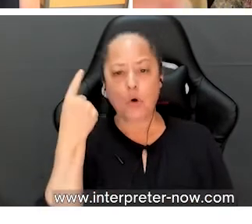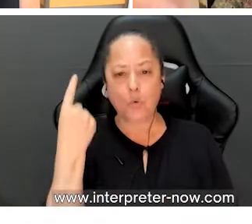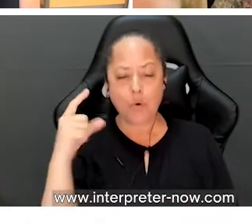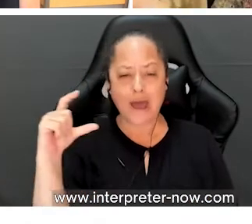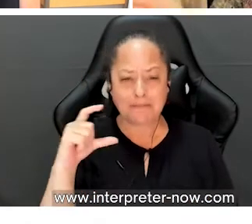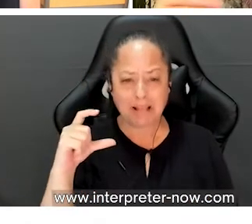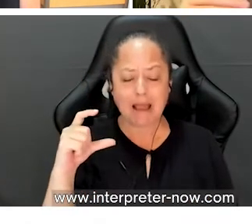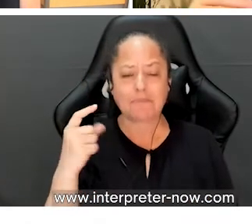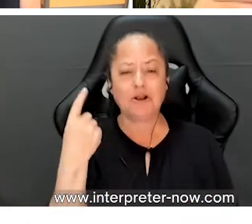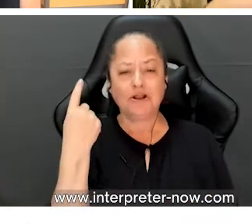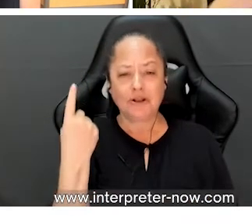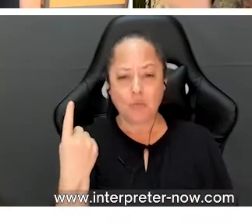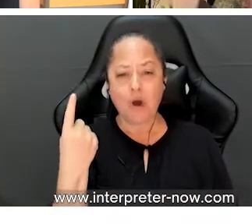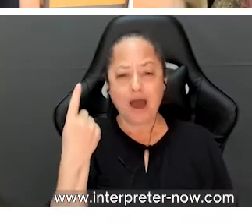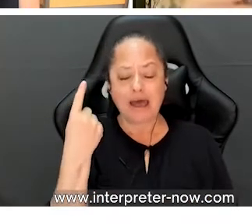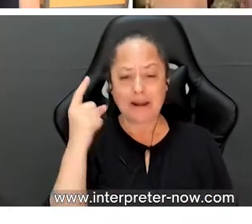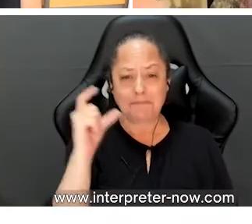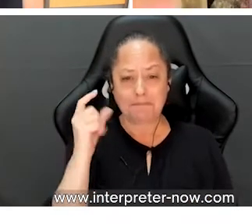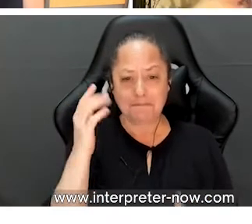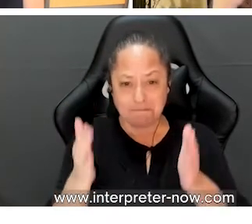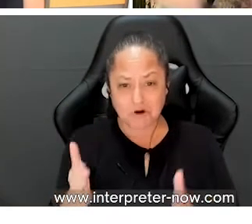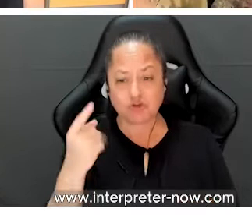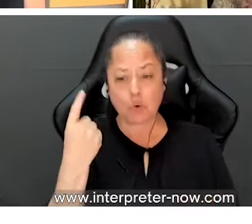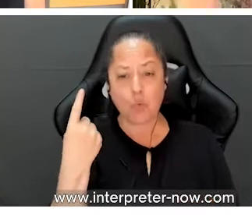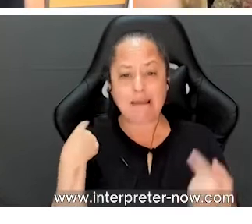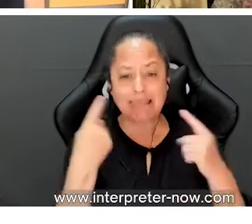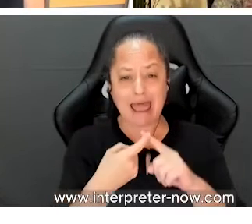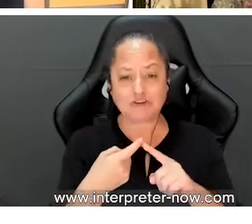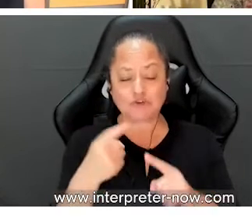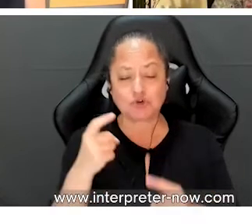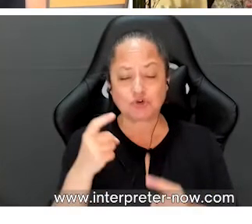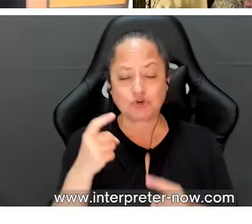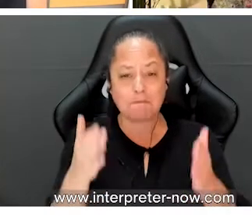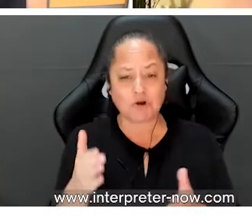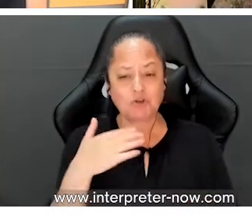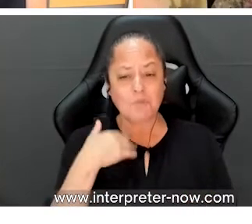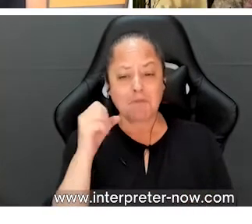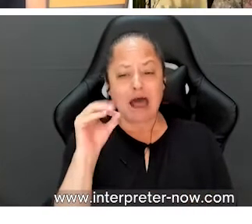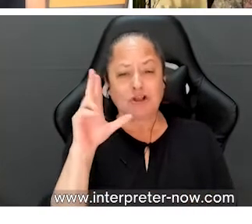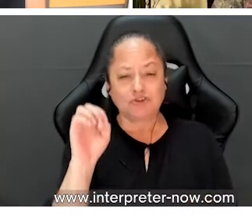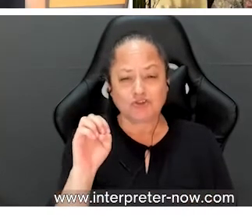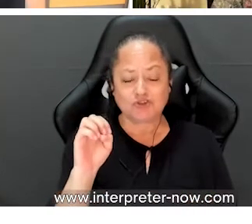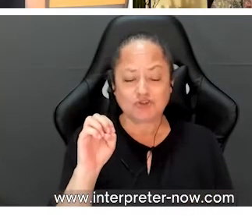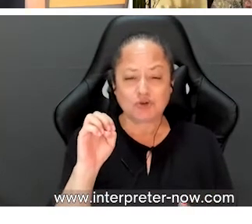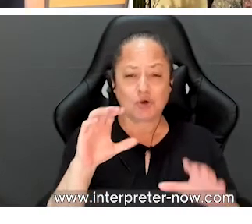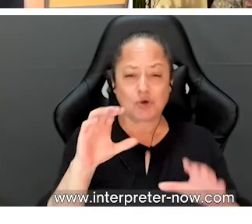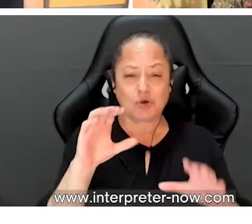I know one of any one group, and that's my sole source of information about this giant group of people.